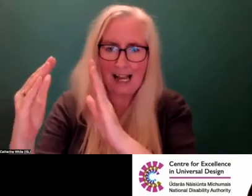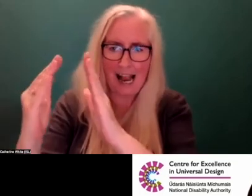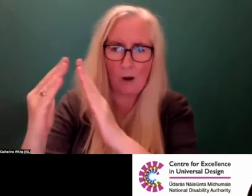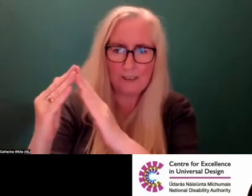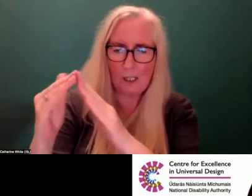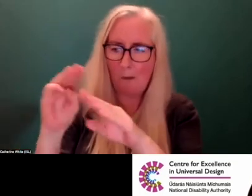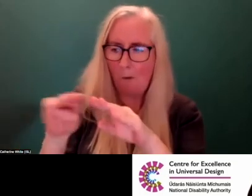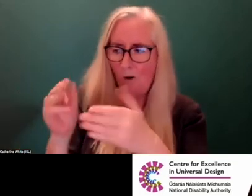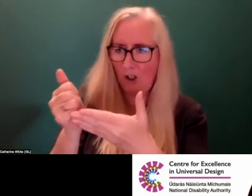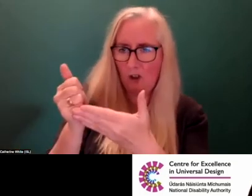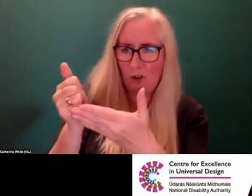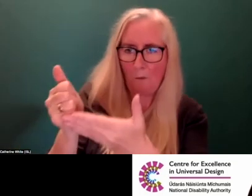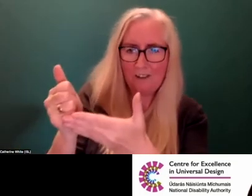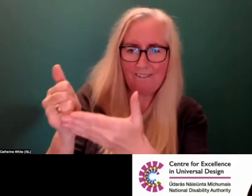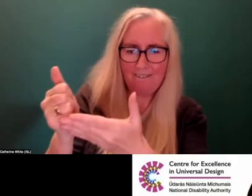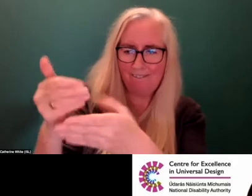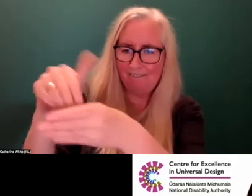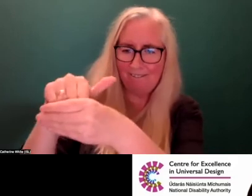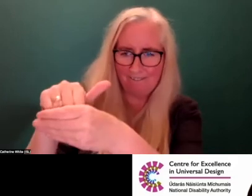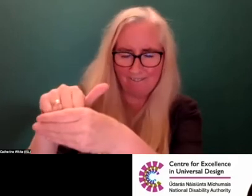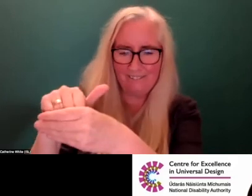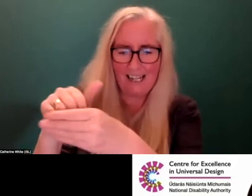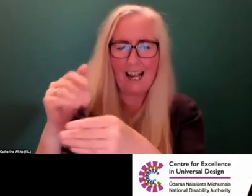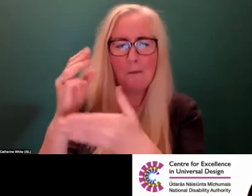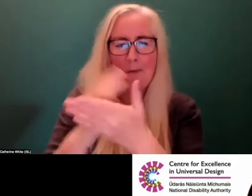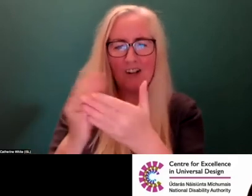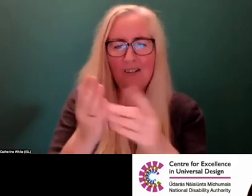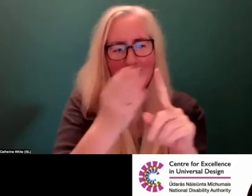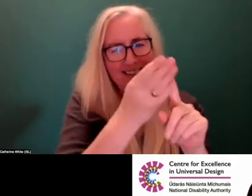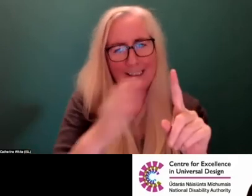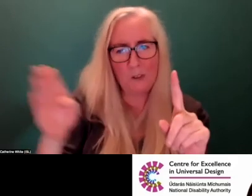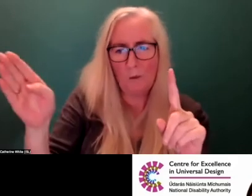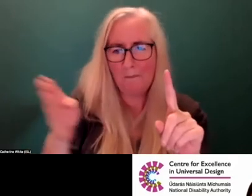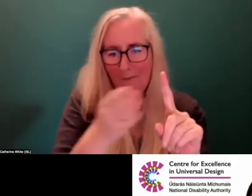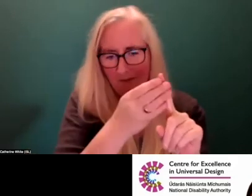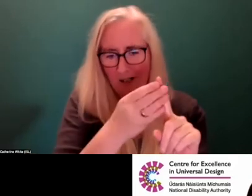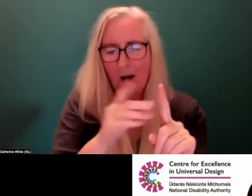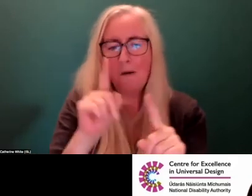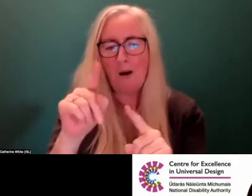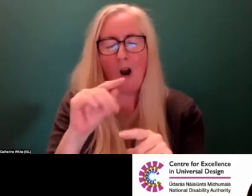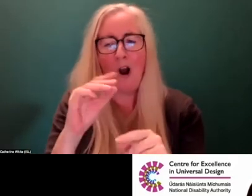you know, supportive of autonomy attenuation as we lose a bit of autonomy.